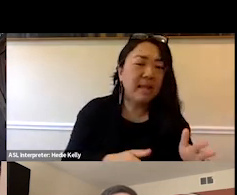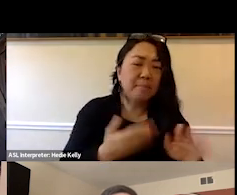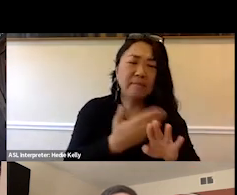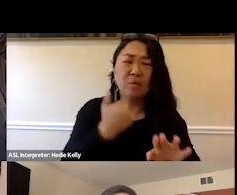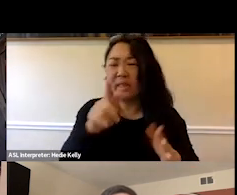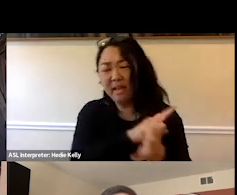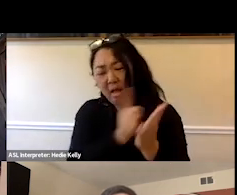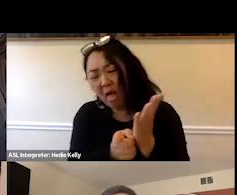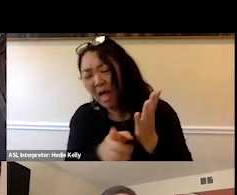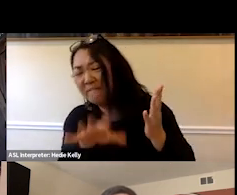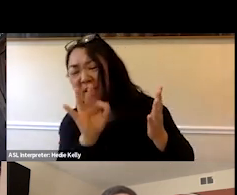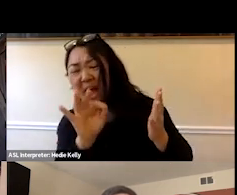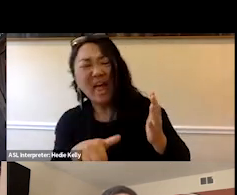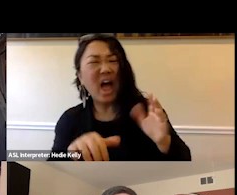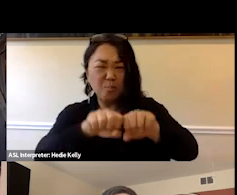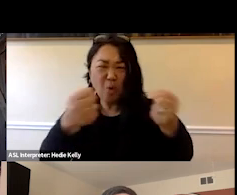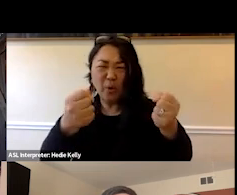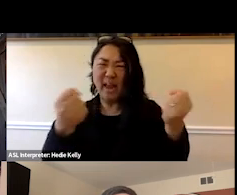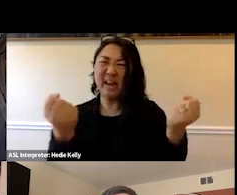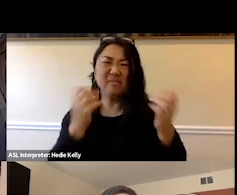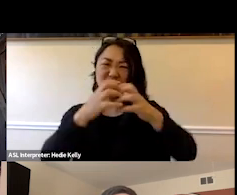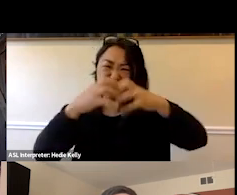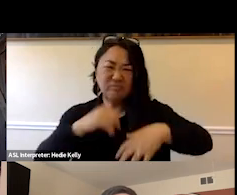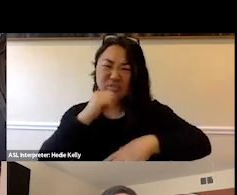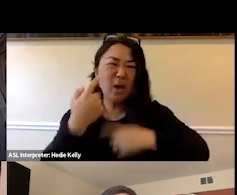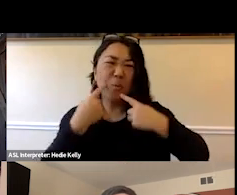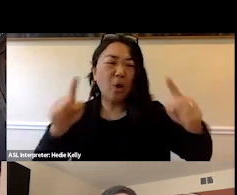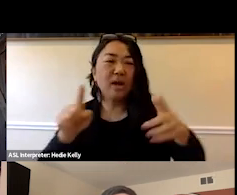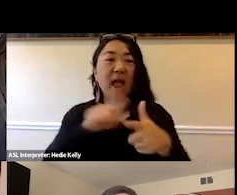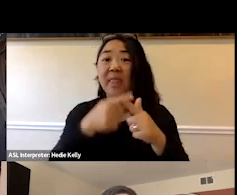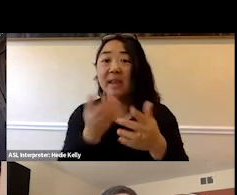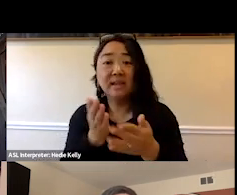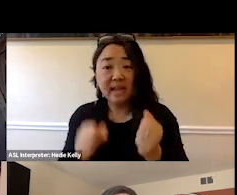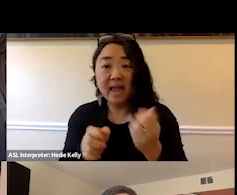And then can you shift even further left to get it to design, where you're designing and your designers